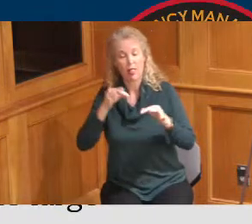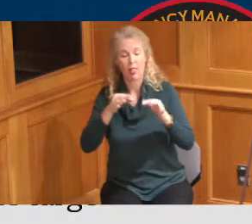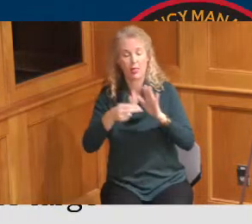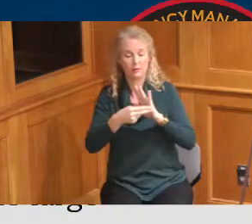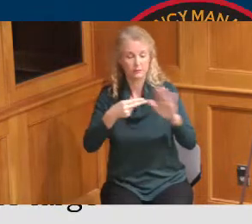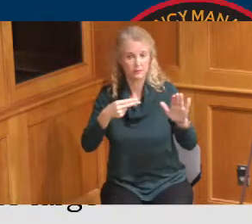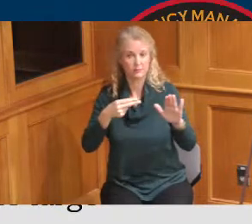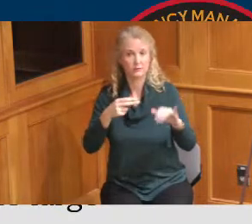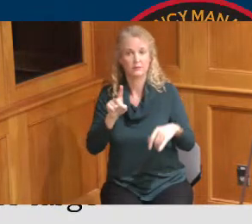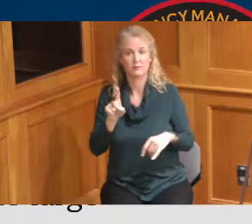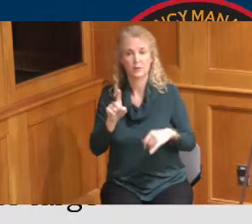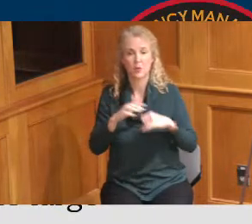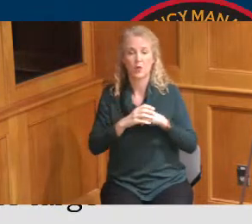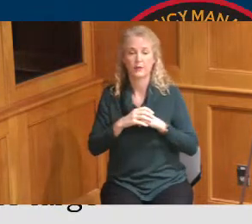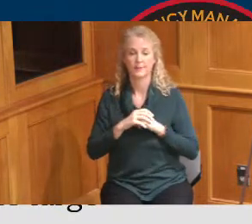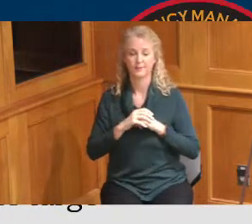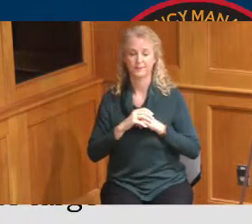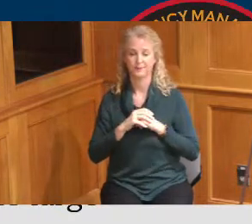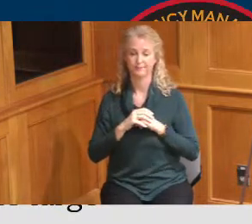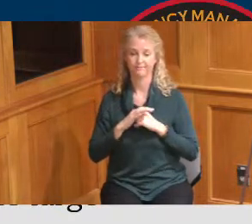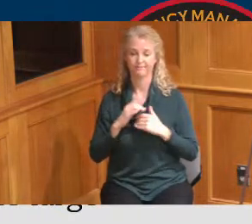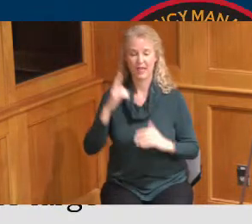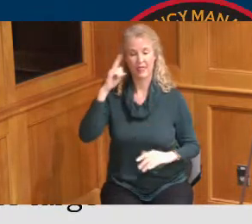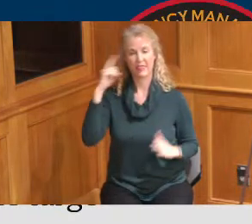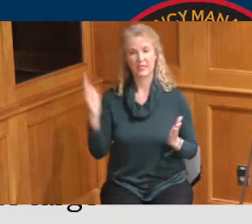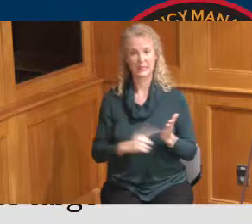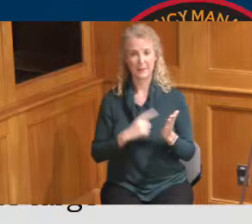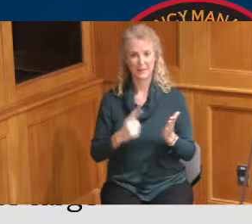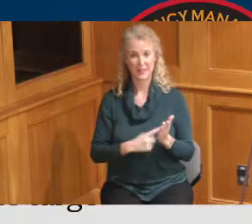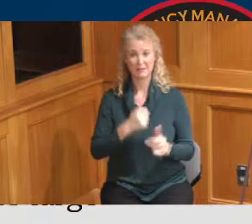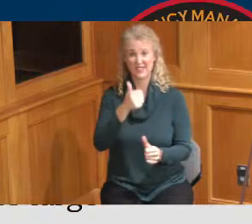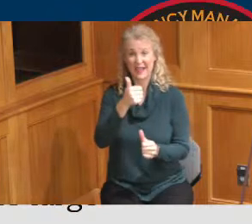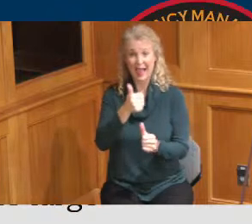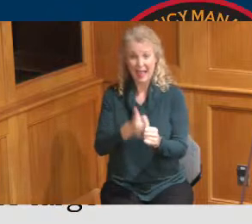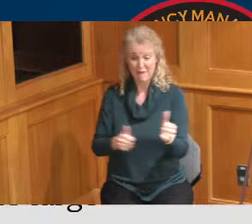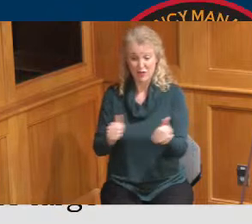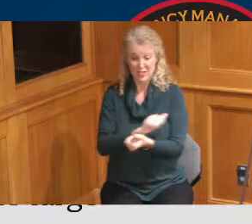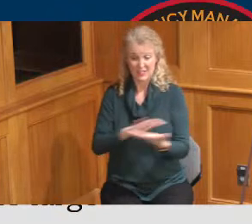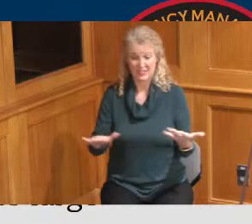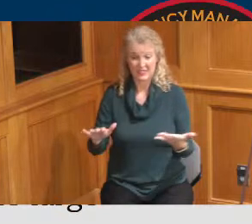I think there's some misunderstanding that every disaster is a federal disaster and actually that's